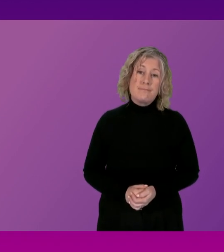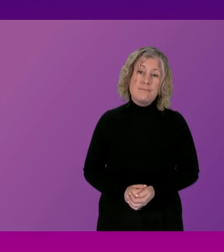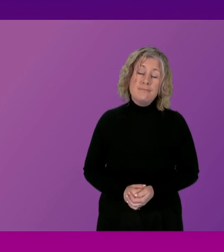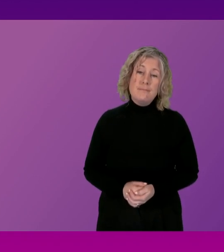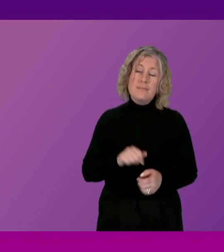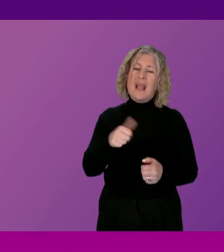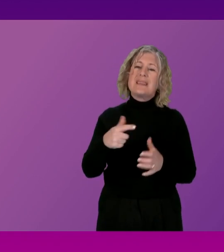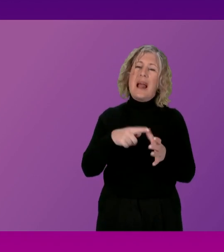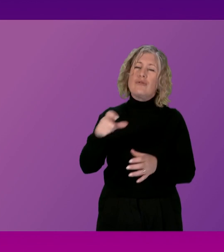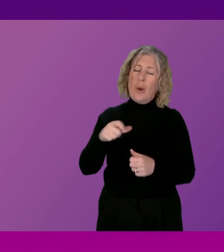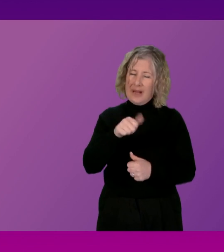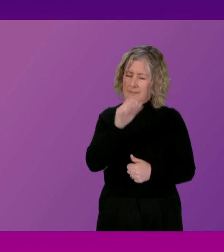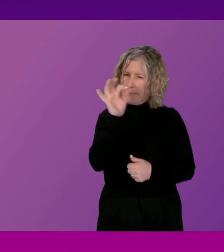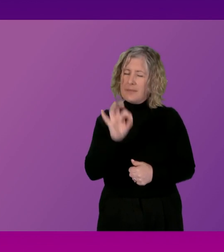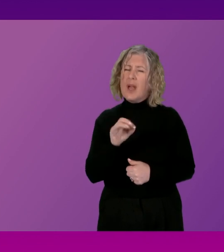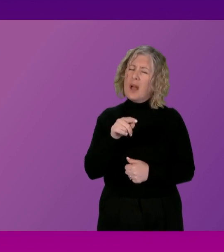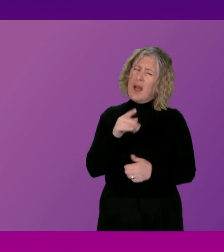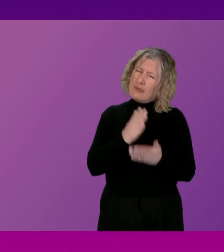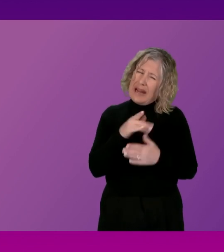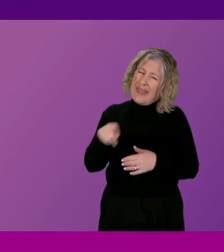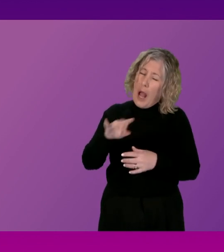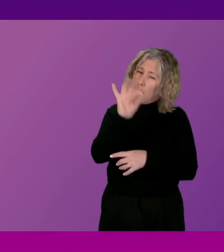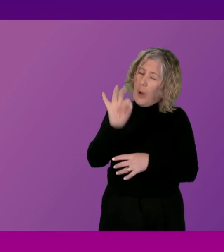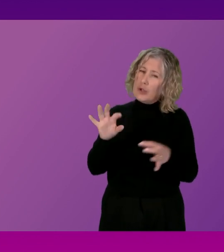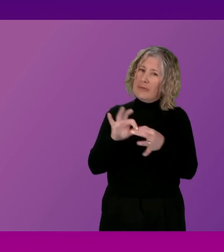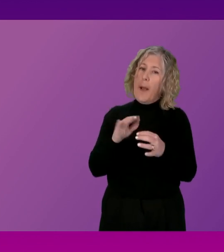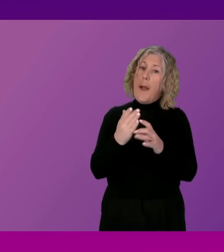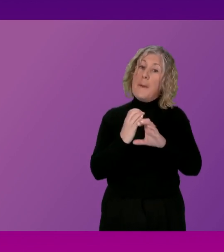The origin of the question was how we can make bus travel more affordable.